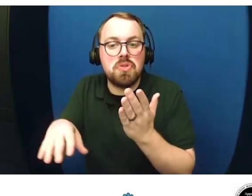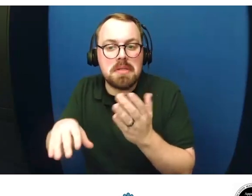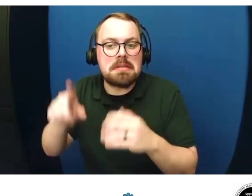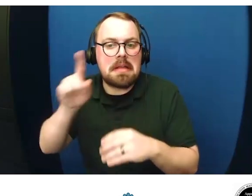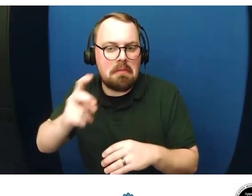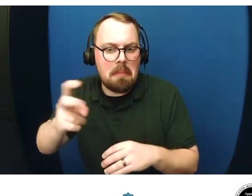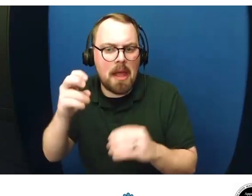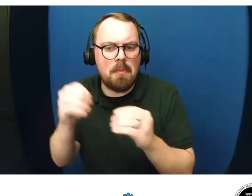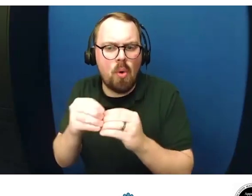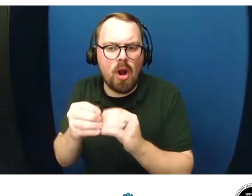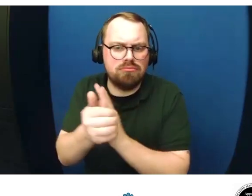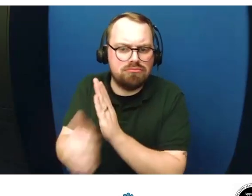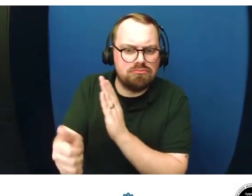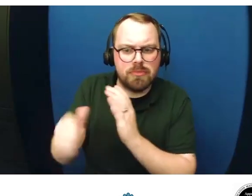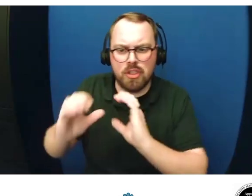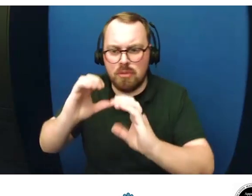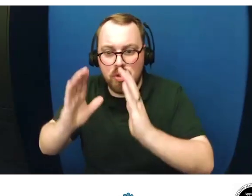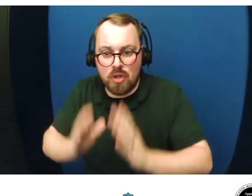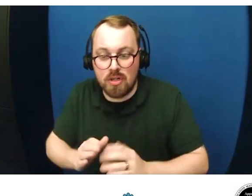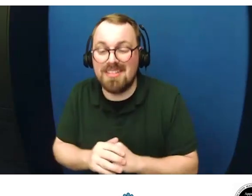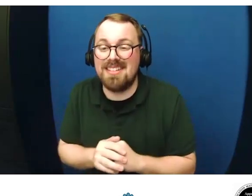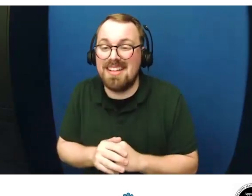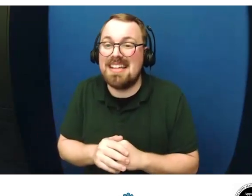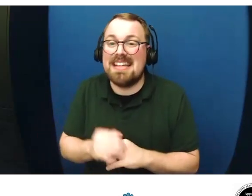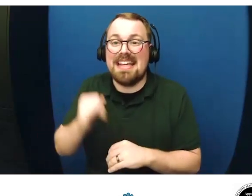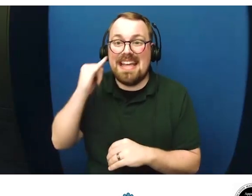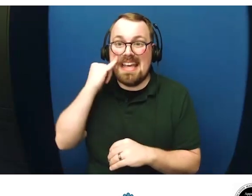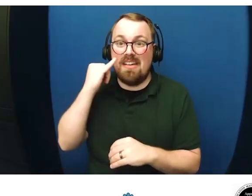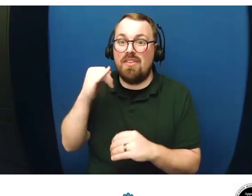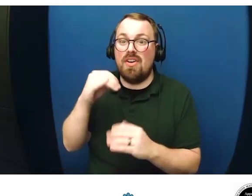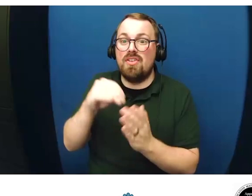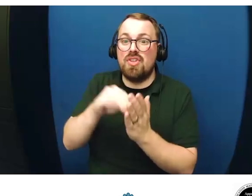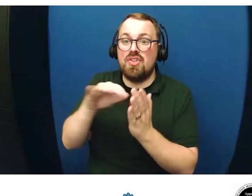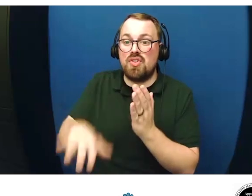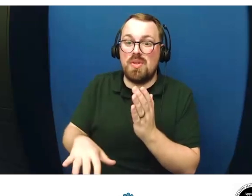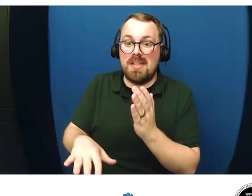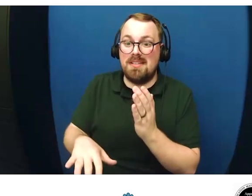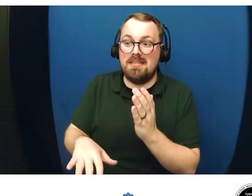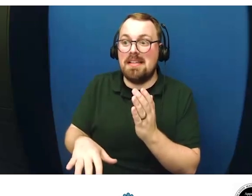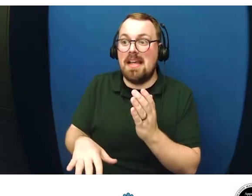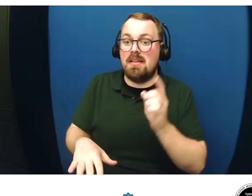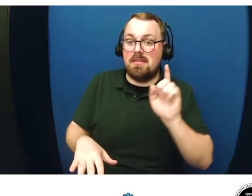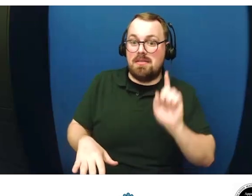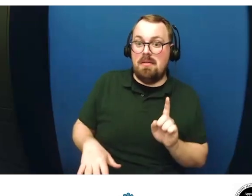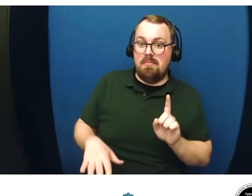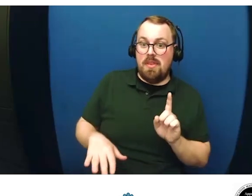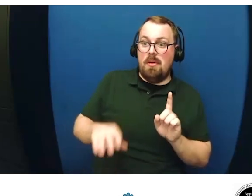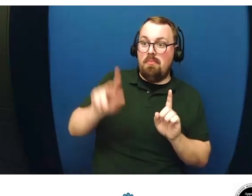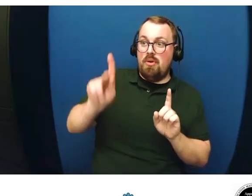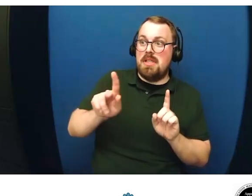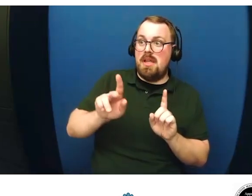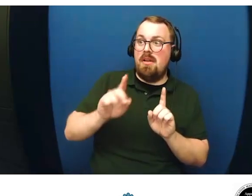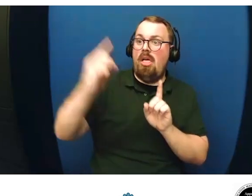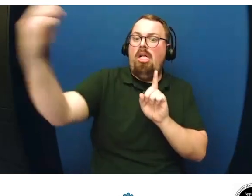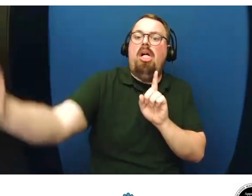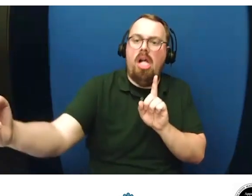because for a lot of our students, if the person is beyond the fingertips, they might as well be on the other side of the world.